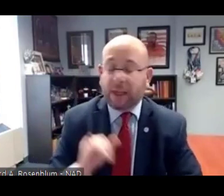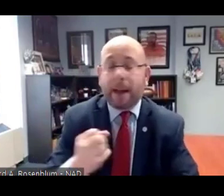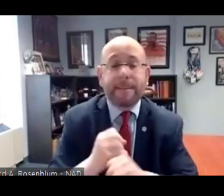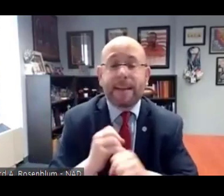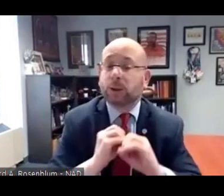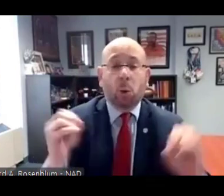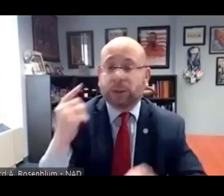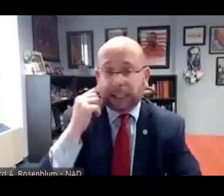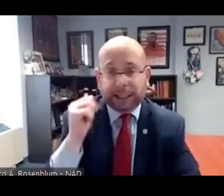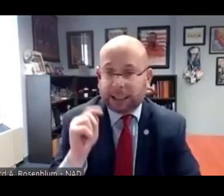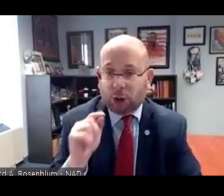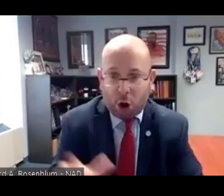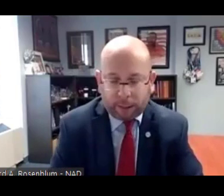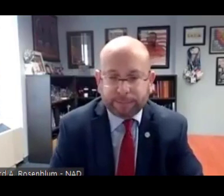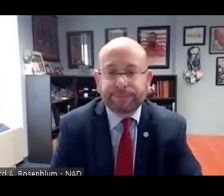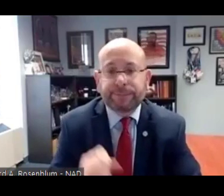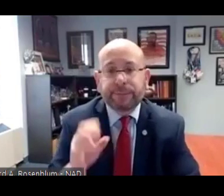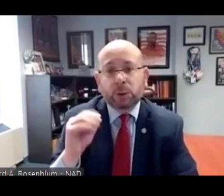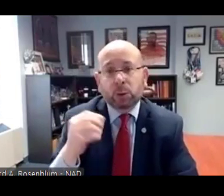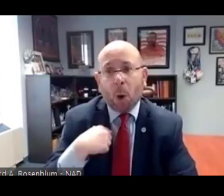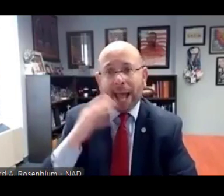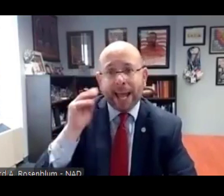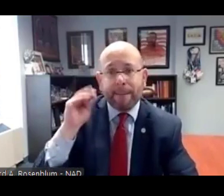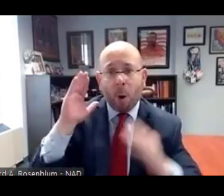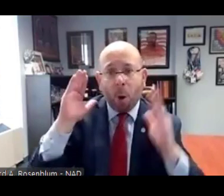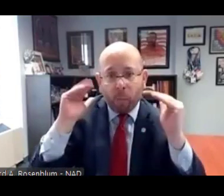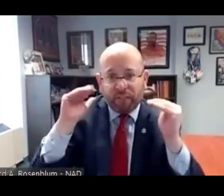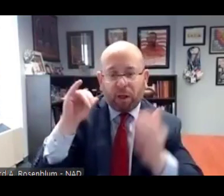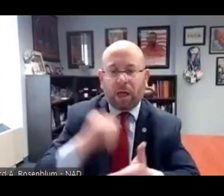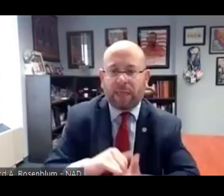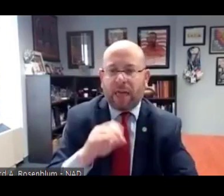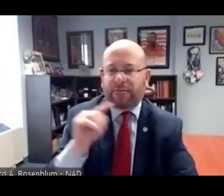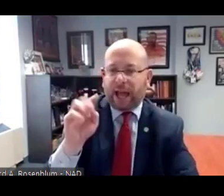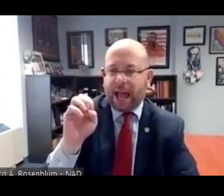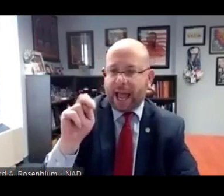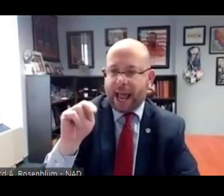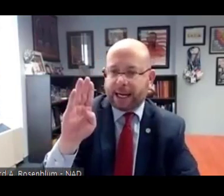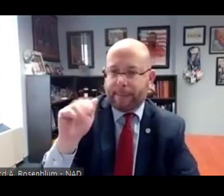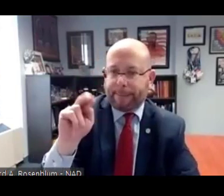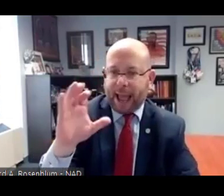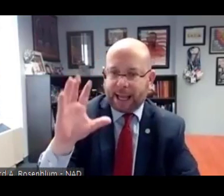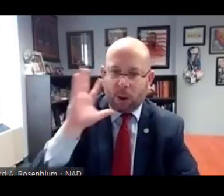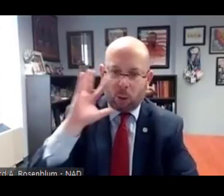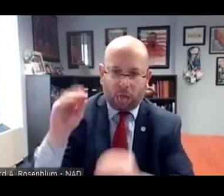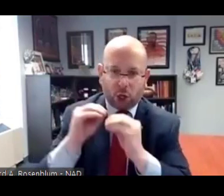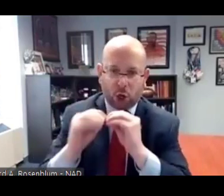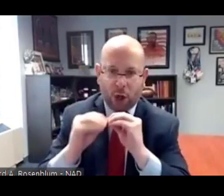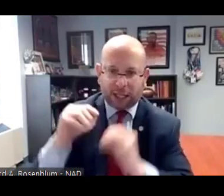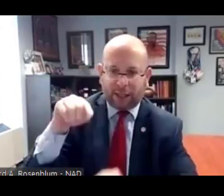This is a law that is standing, in statute. They don't need to amend or change anything. It doesn't make a lick of sense.